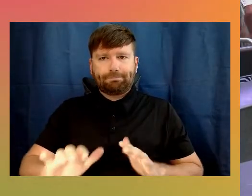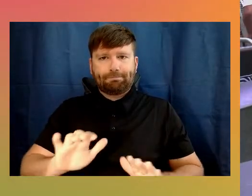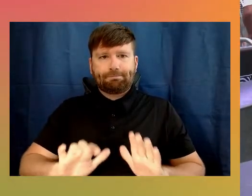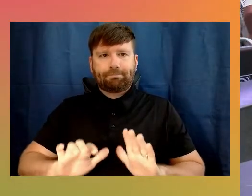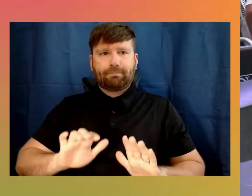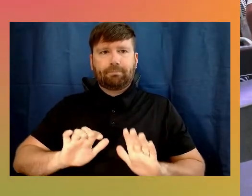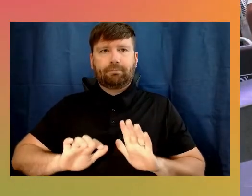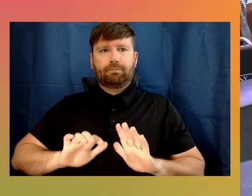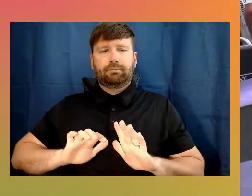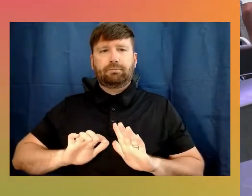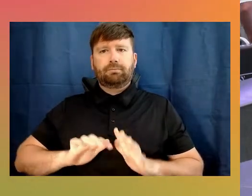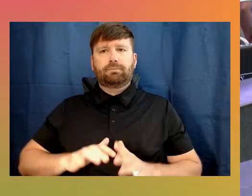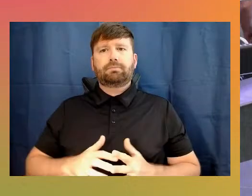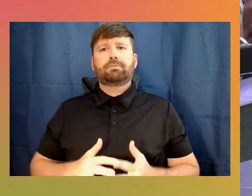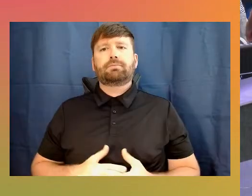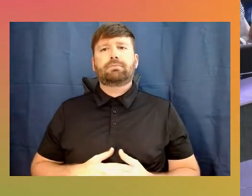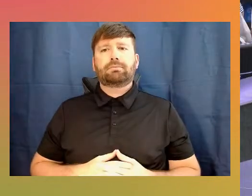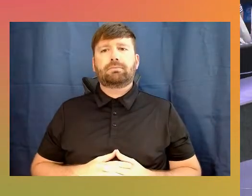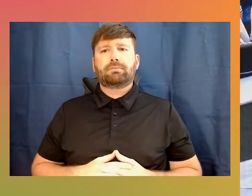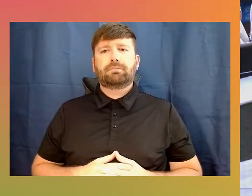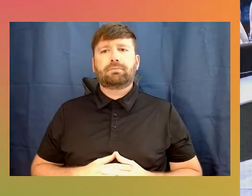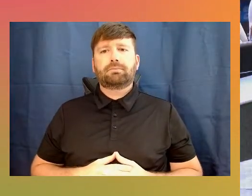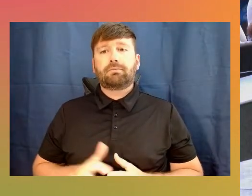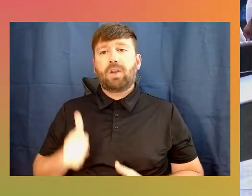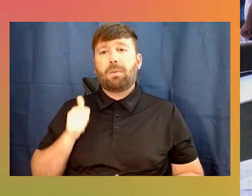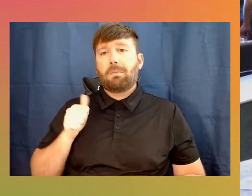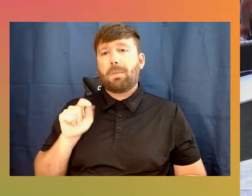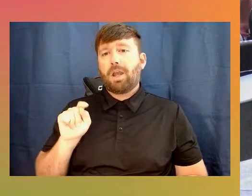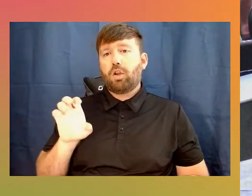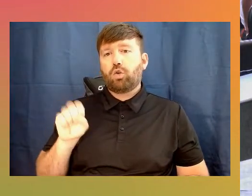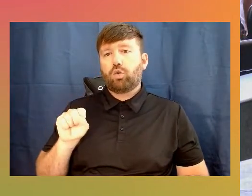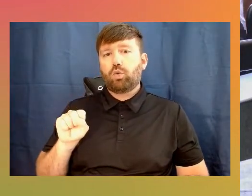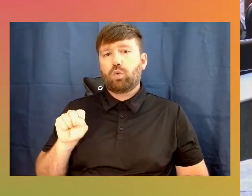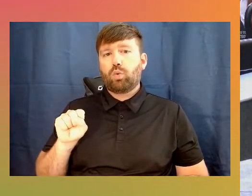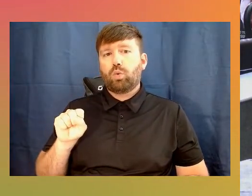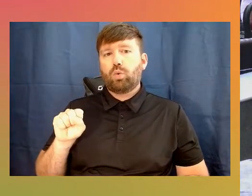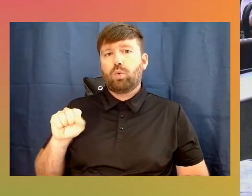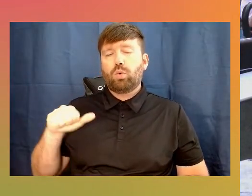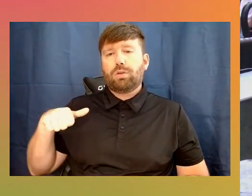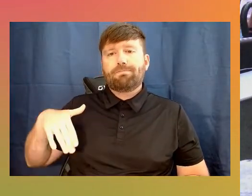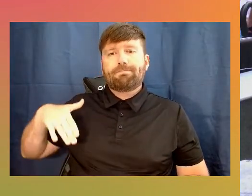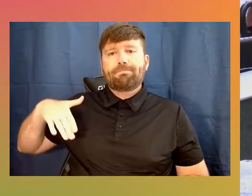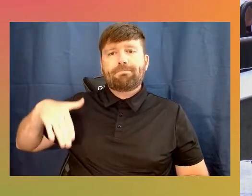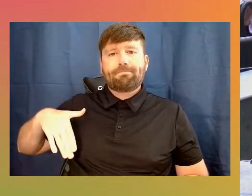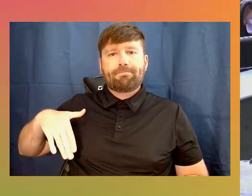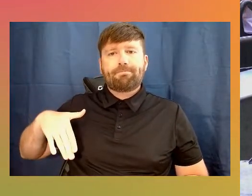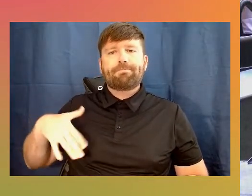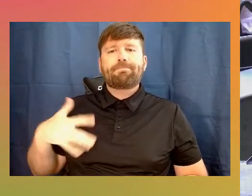REALLY GENTLY COMING UP ONTO